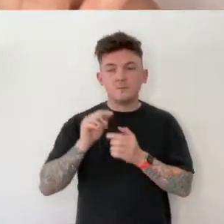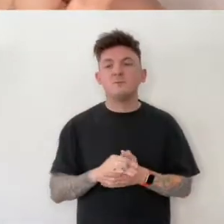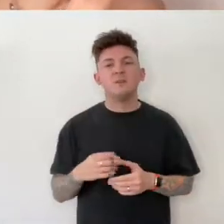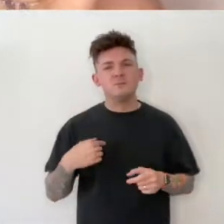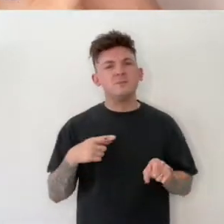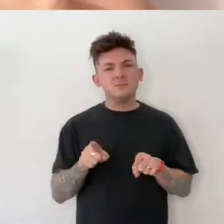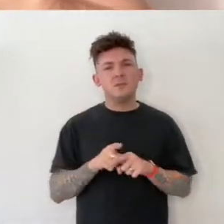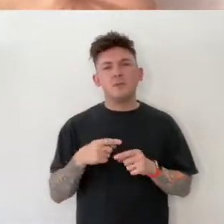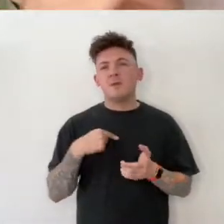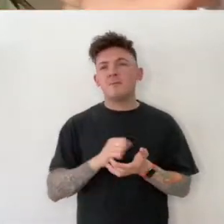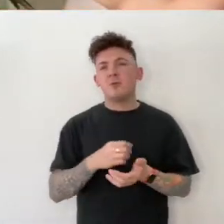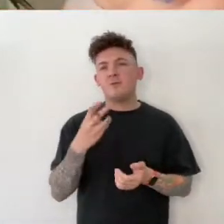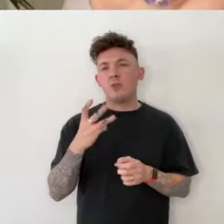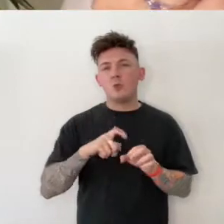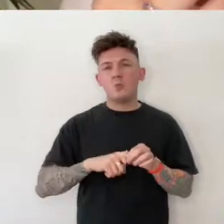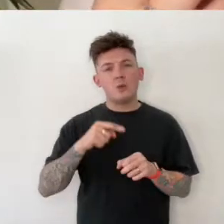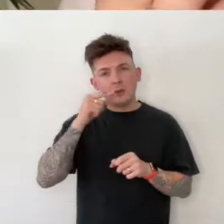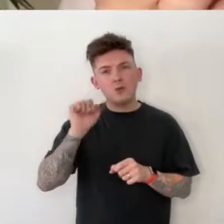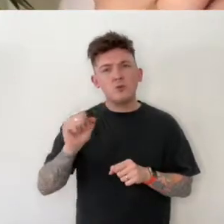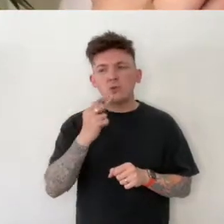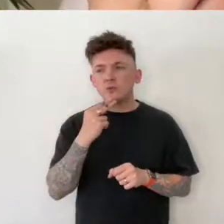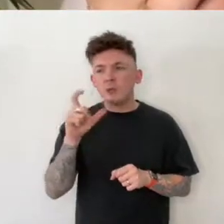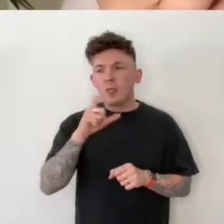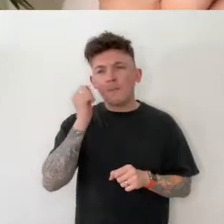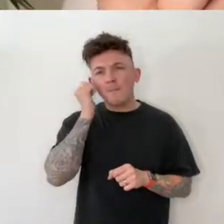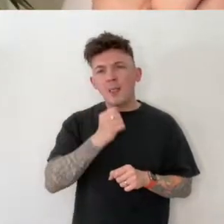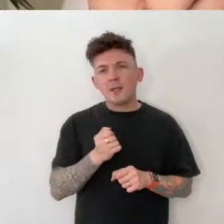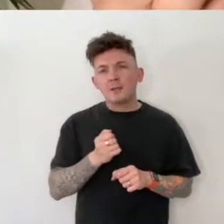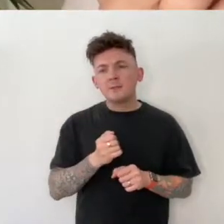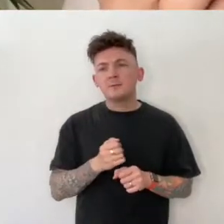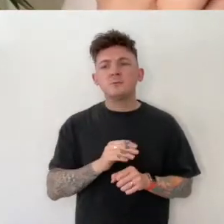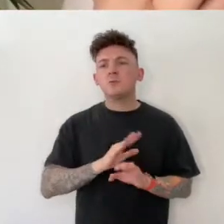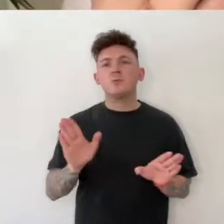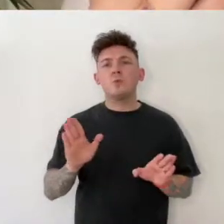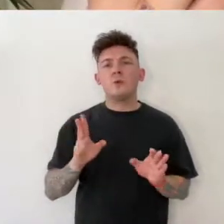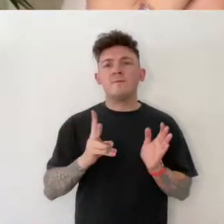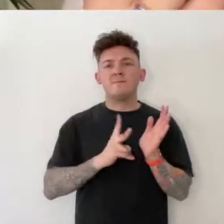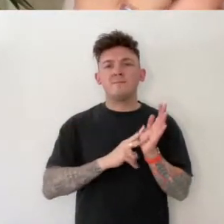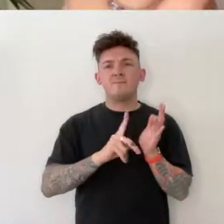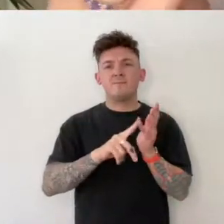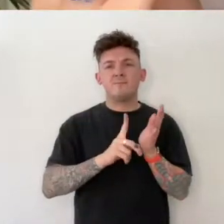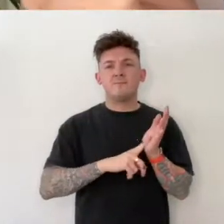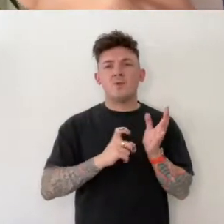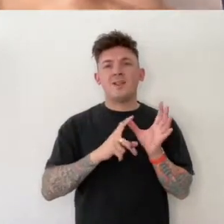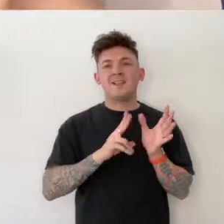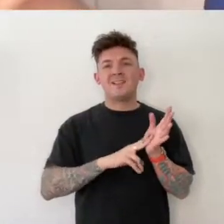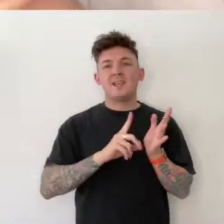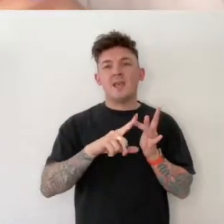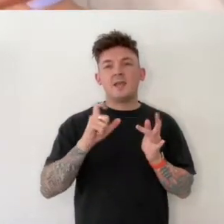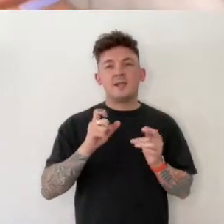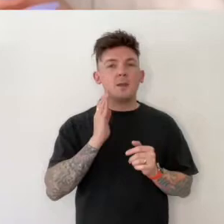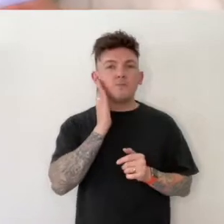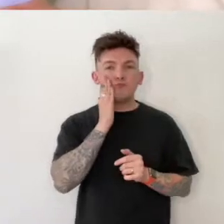using black aren't you? no actually i'm using volcanic brown. ah wow i went in with black